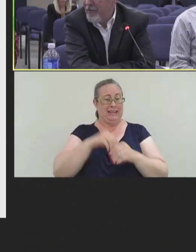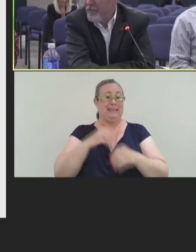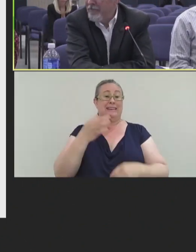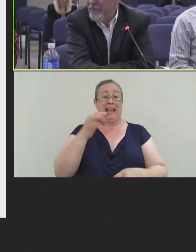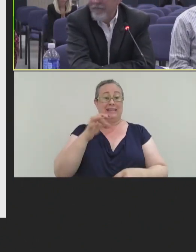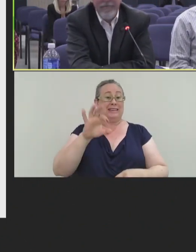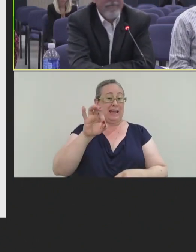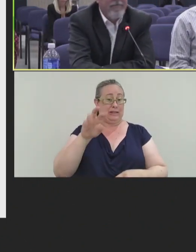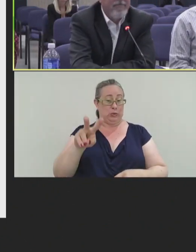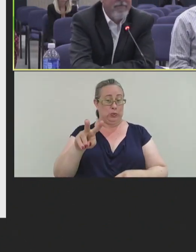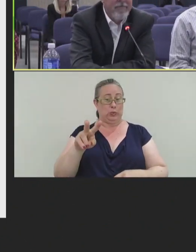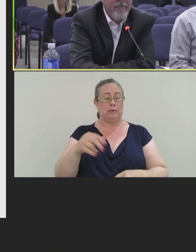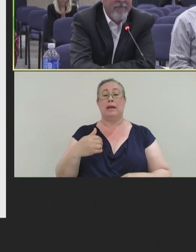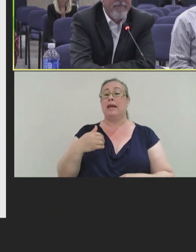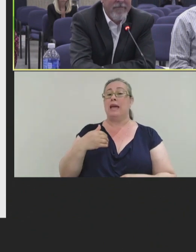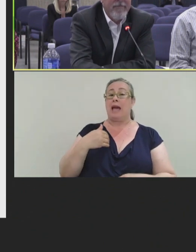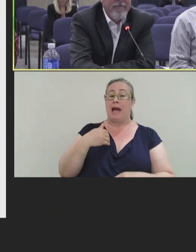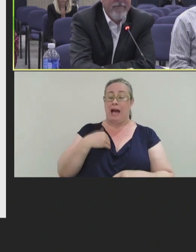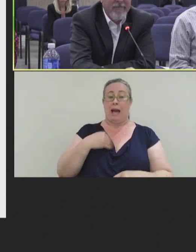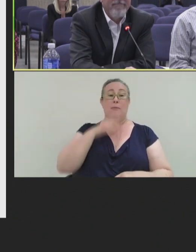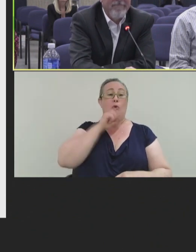Frank Belmonte: I have to say I'm old enough that I have seen it. So,